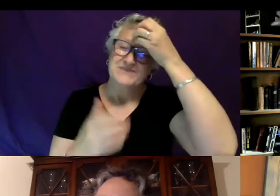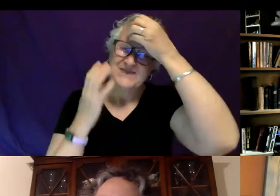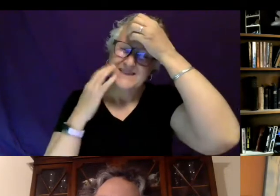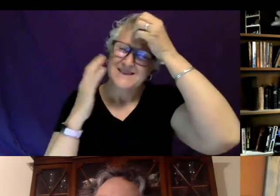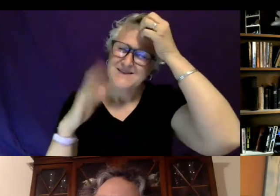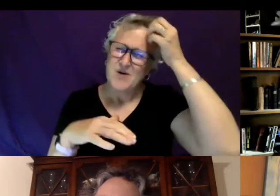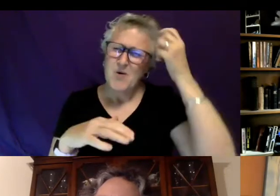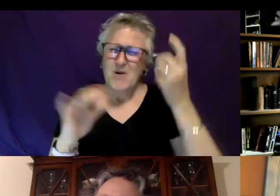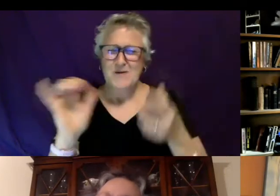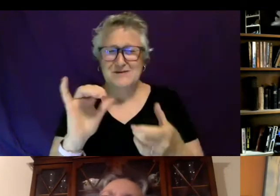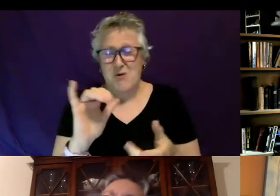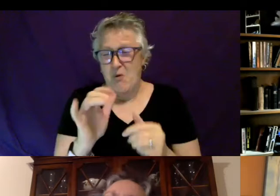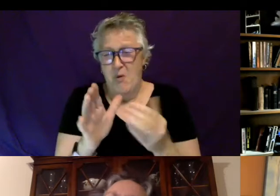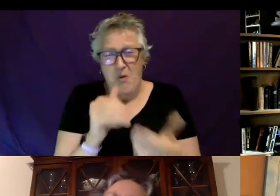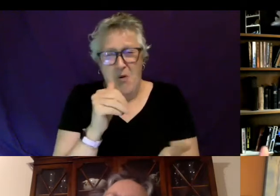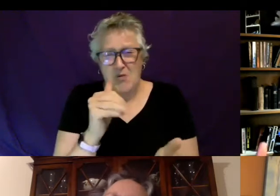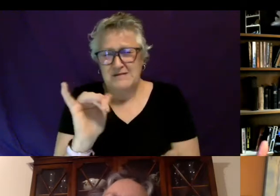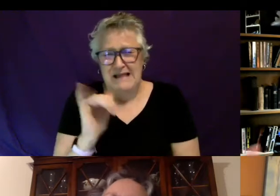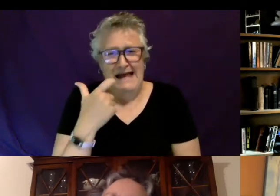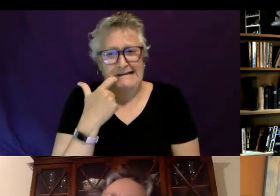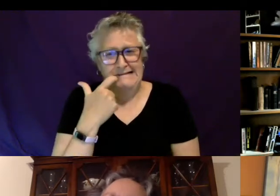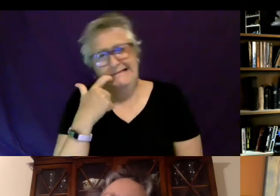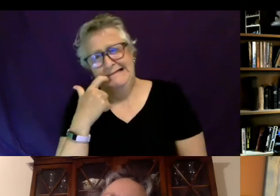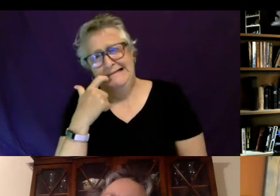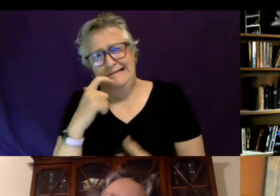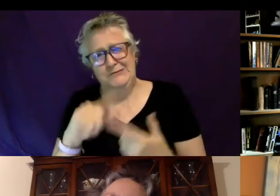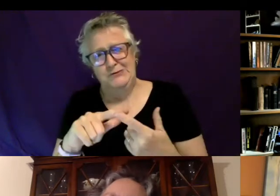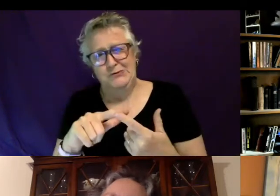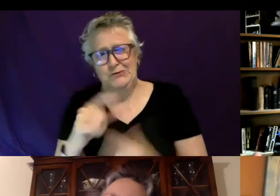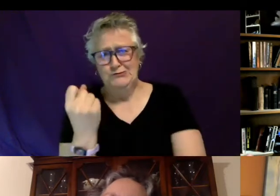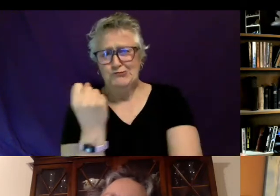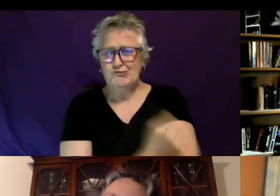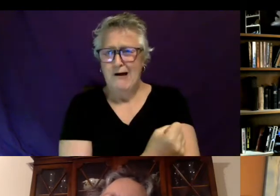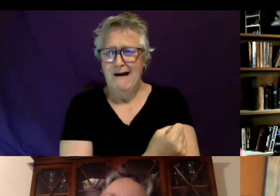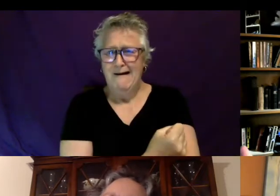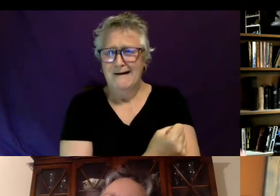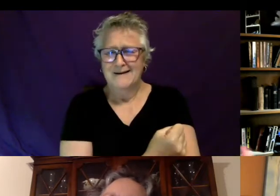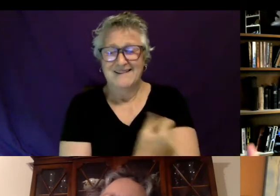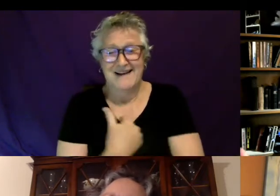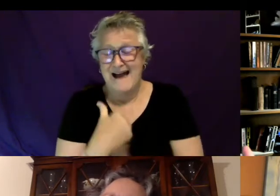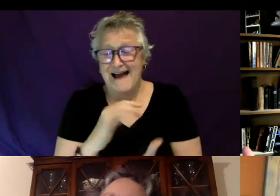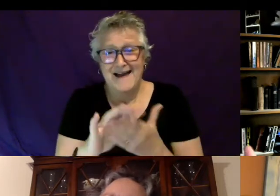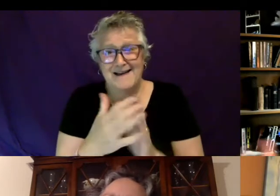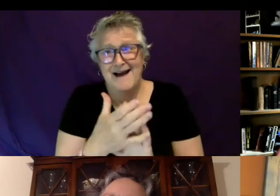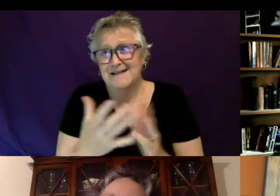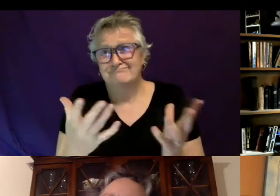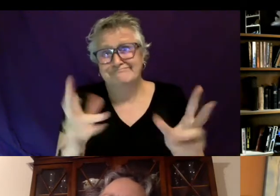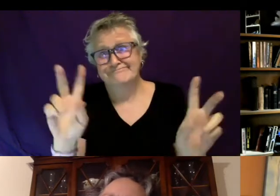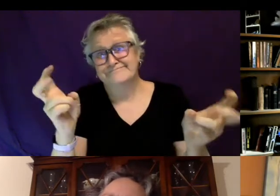to it! There's a certain bit of a high that I would get upon uh finishing something,